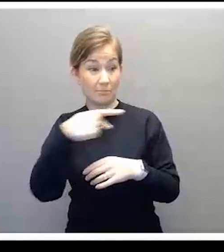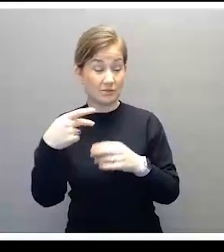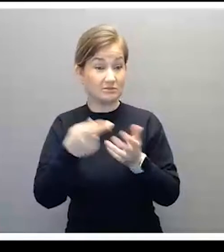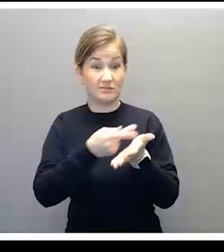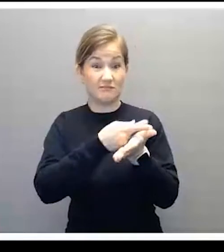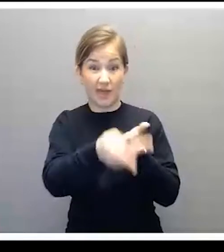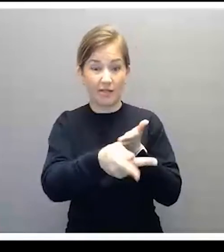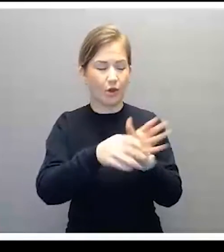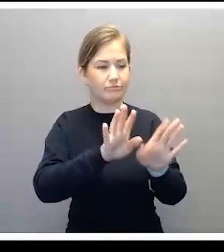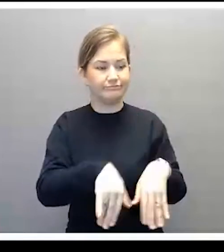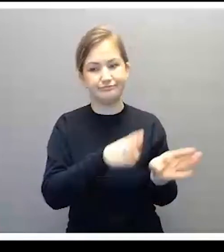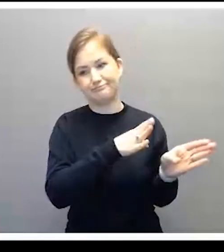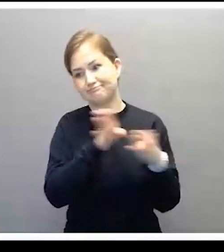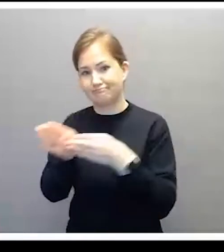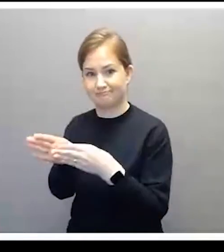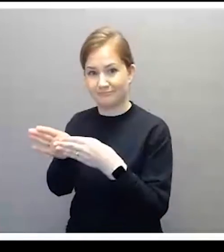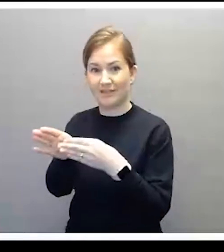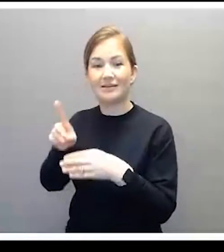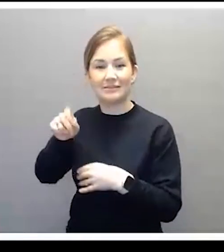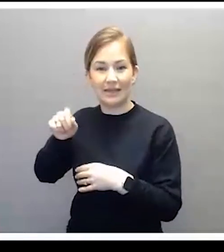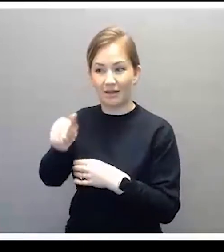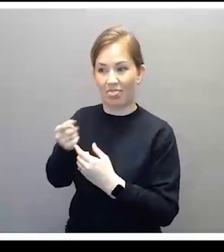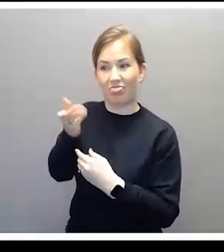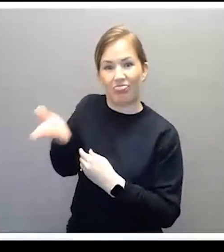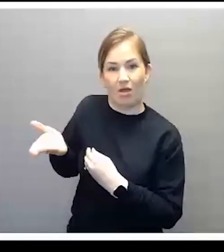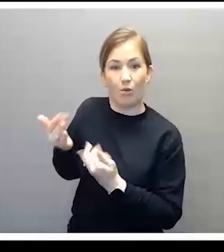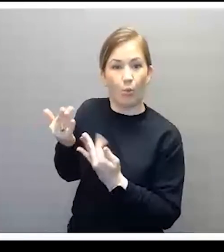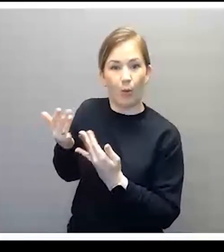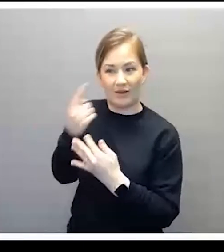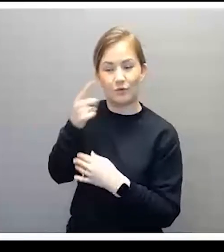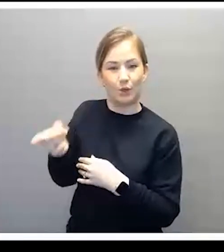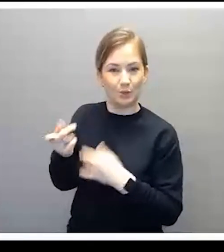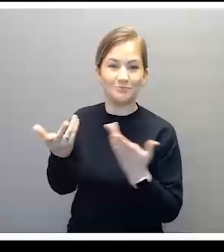its minutes to fail your application over and your data's there waiting for you.